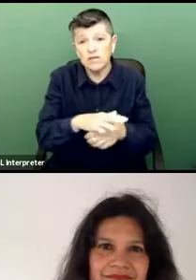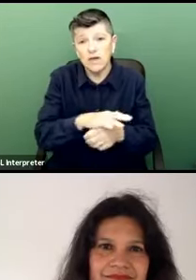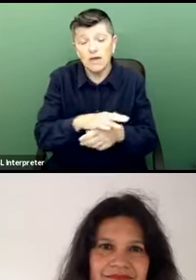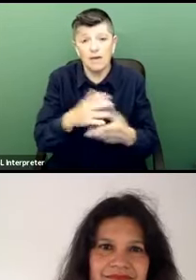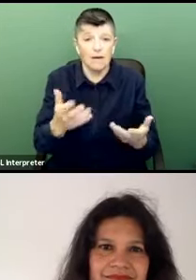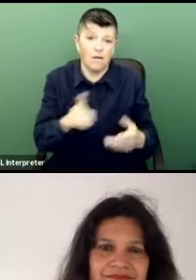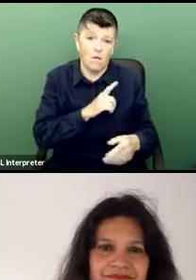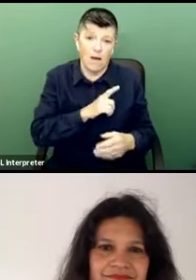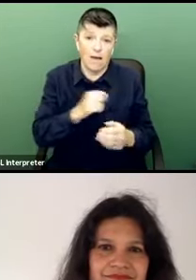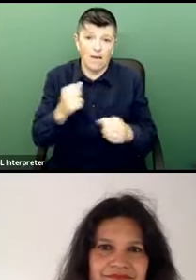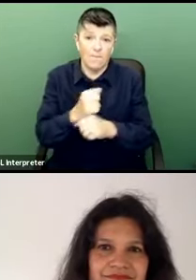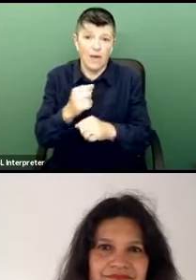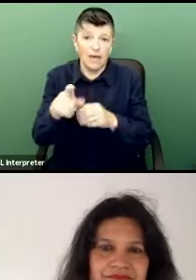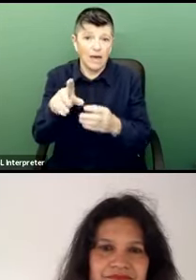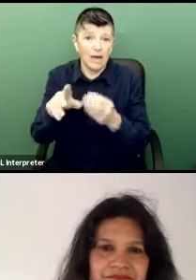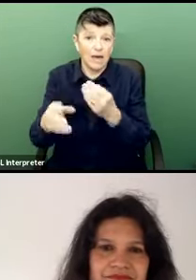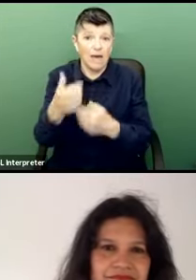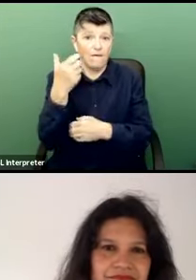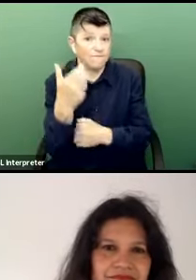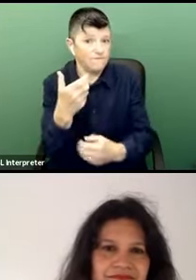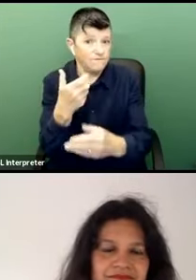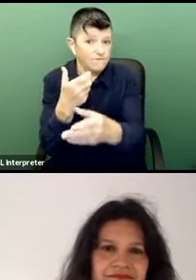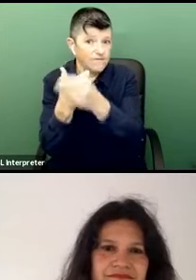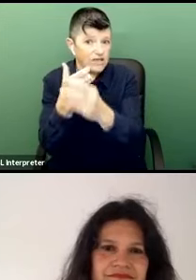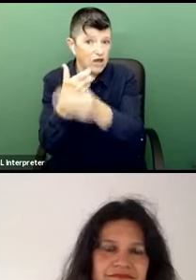a huge risk and went there with a camera shaped like